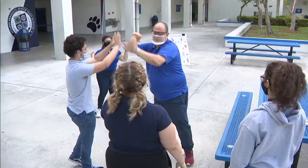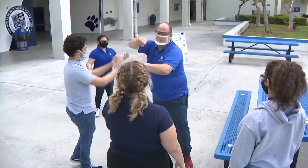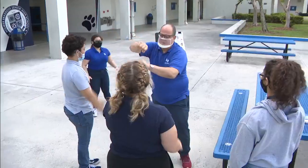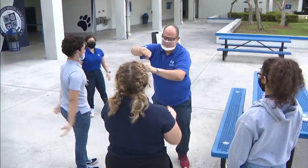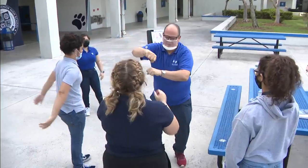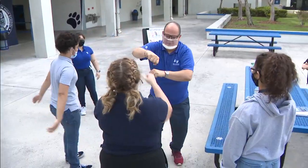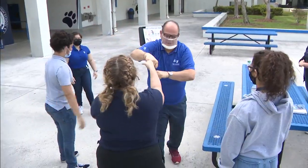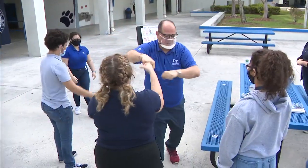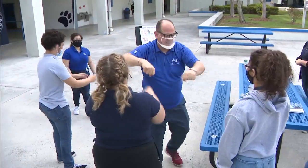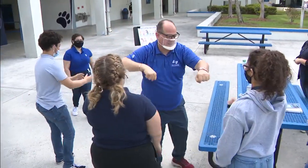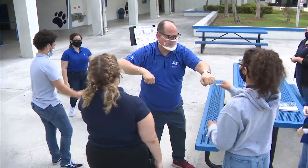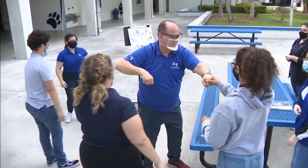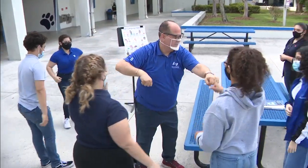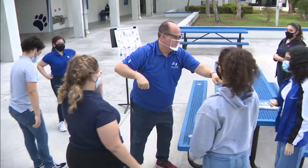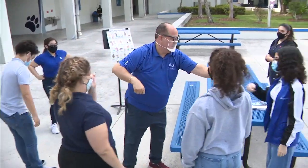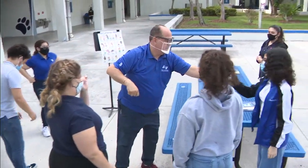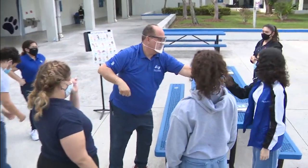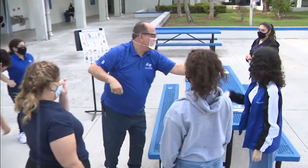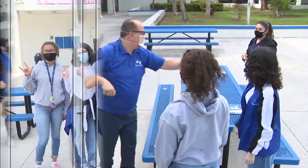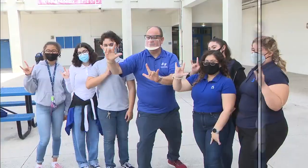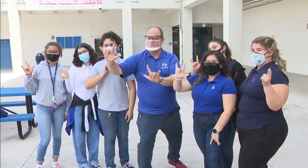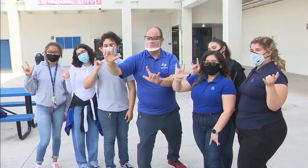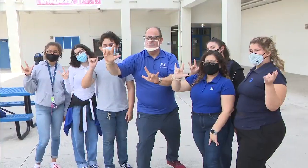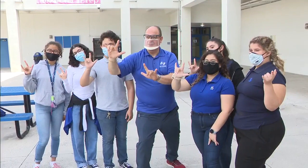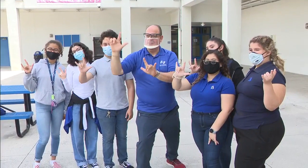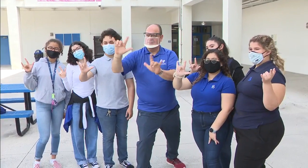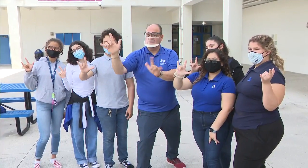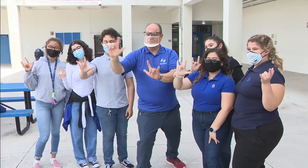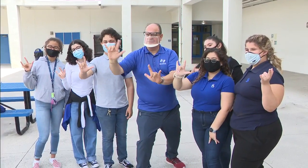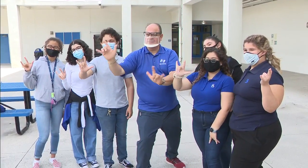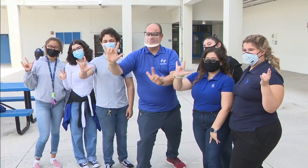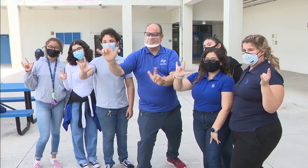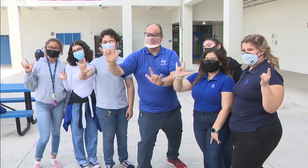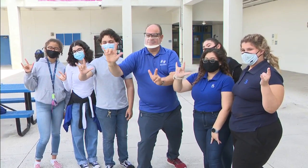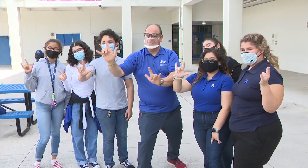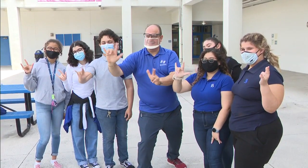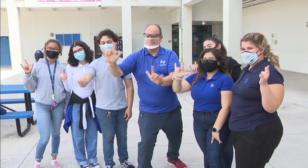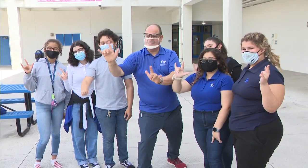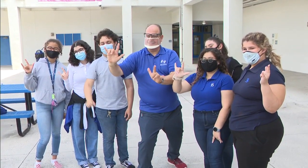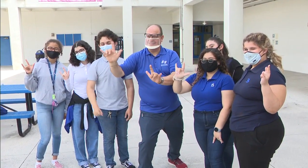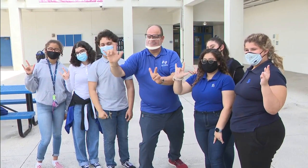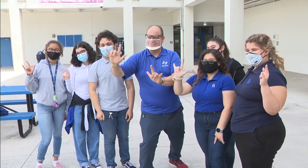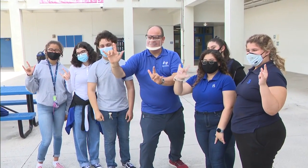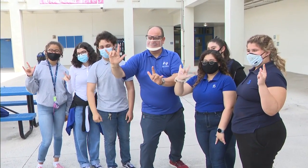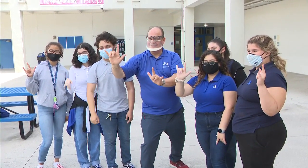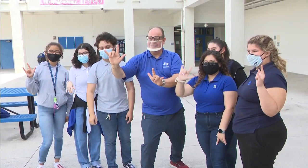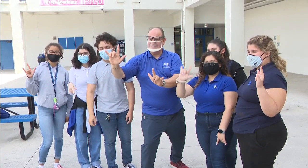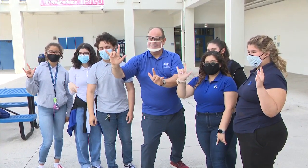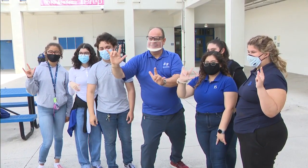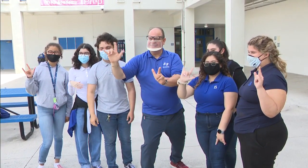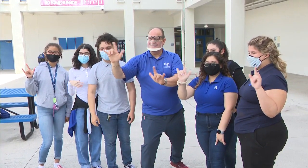DEEPER APPRECIATION FOR